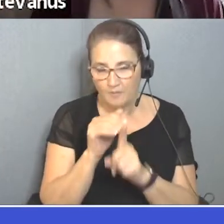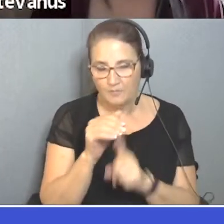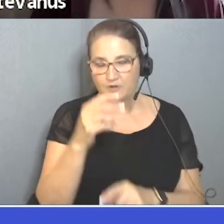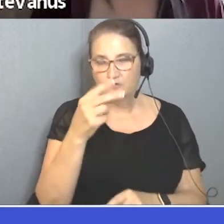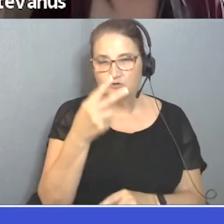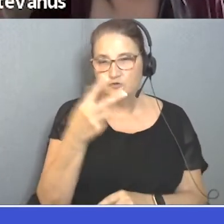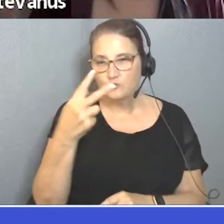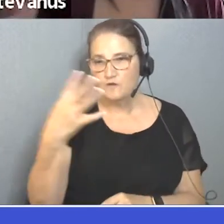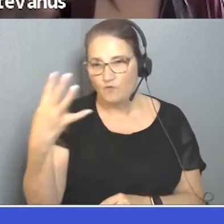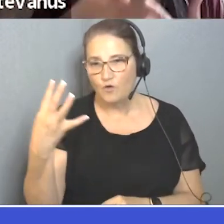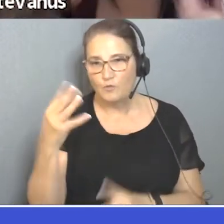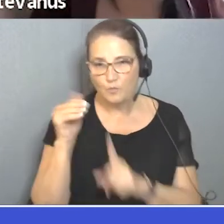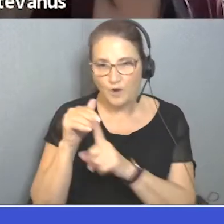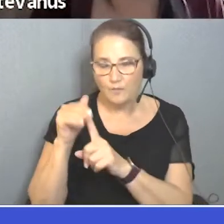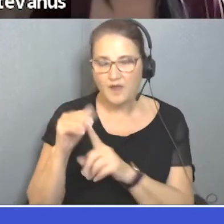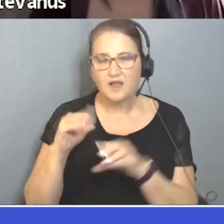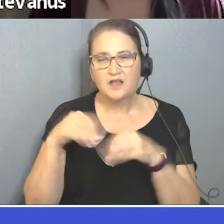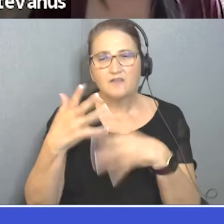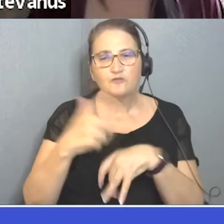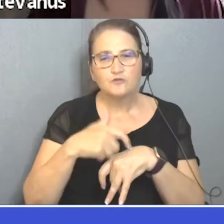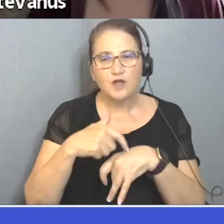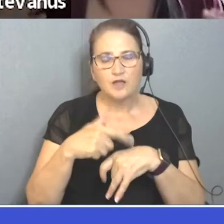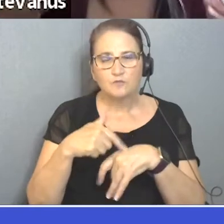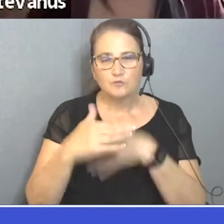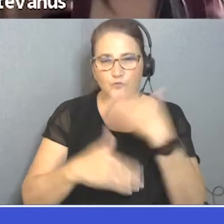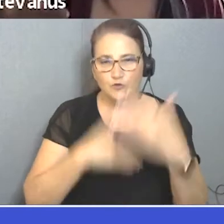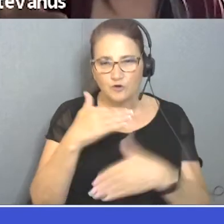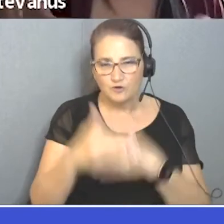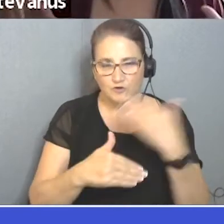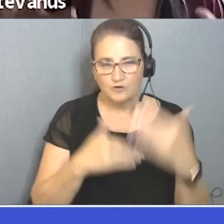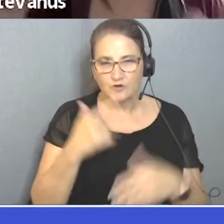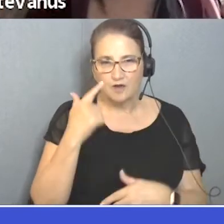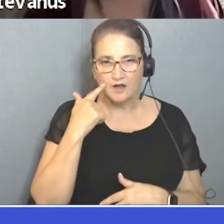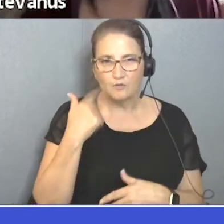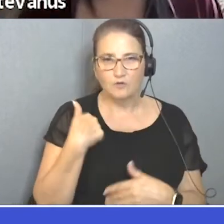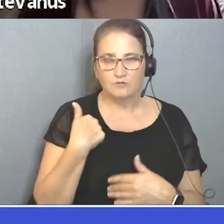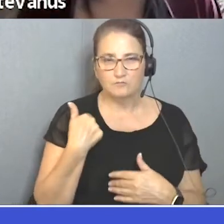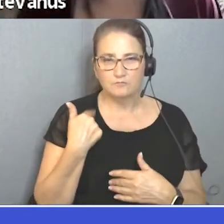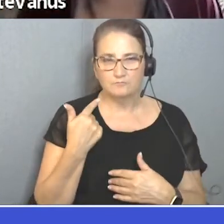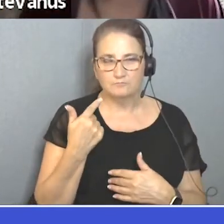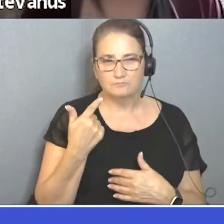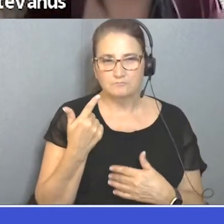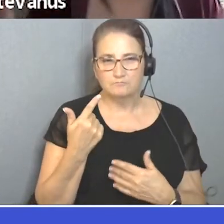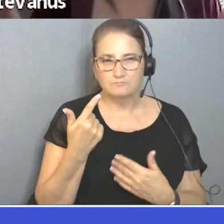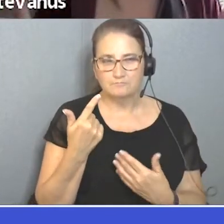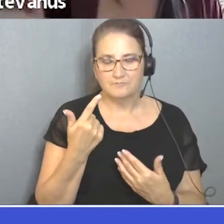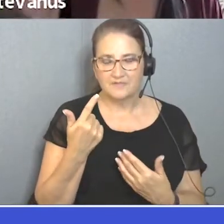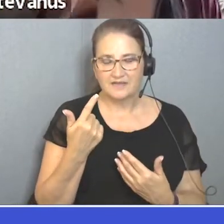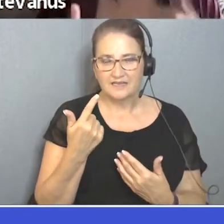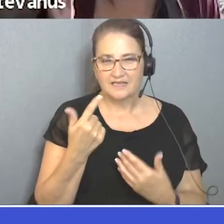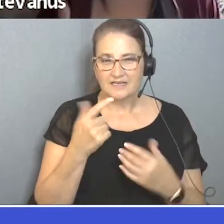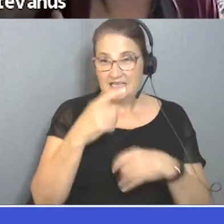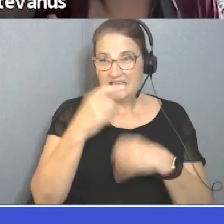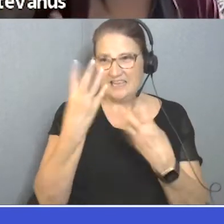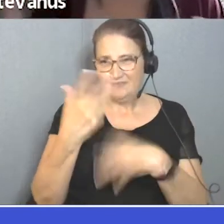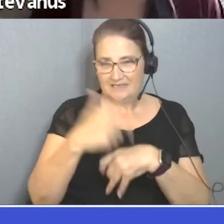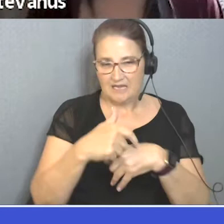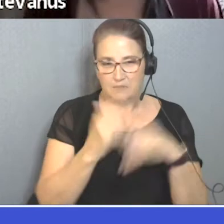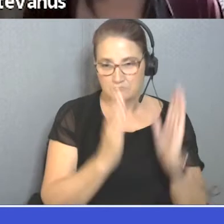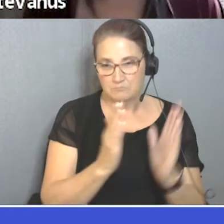and four, and I'll give you time to work through them. I'll be moving us through these prompts in a timed fashion, just know it